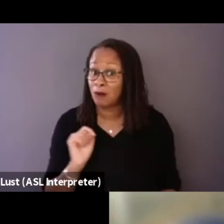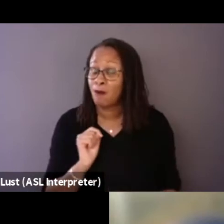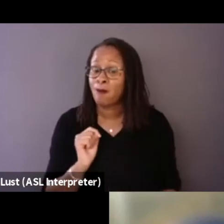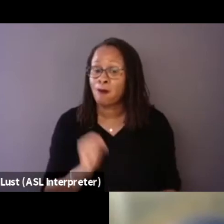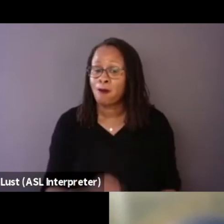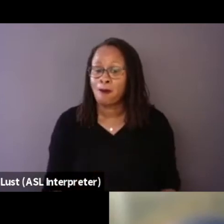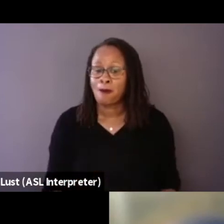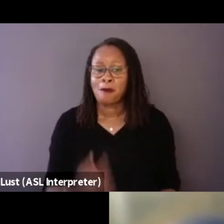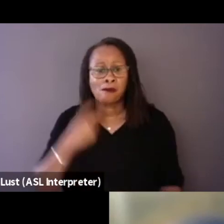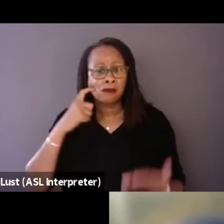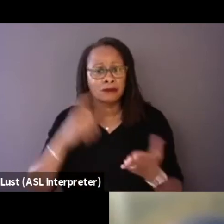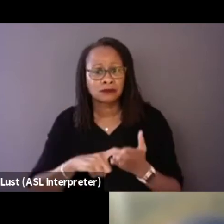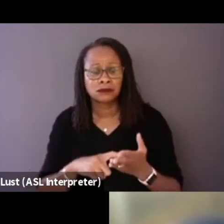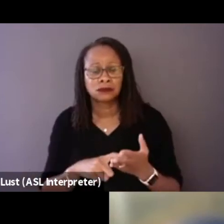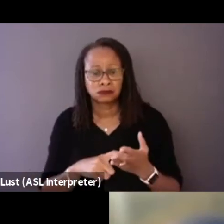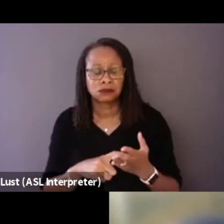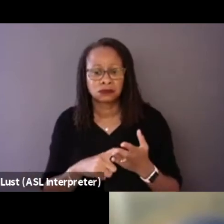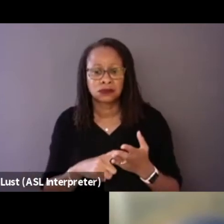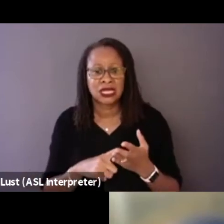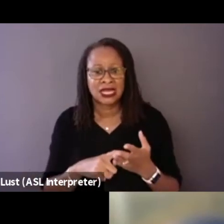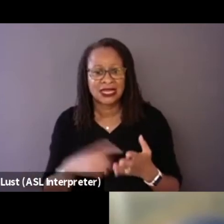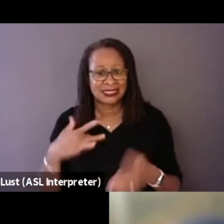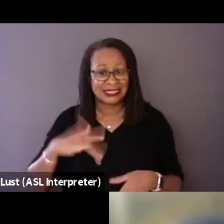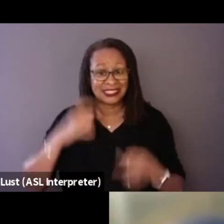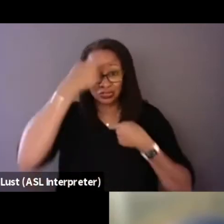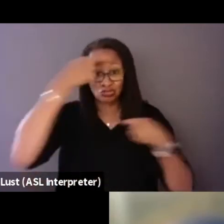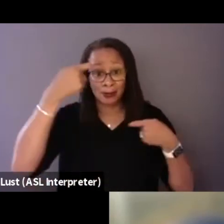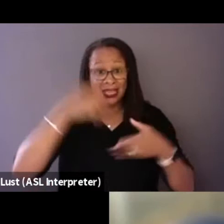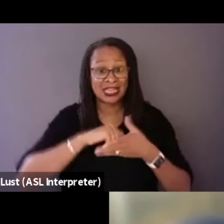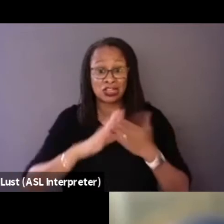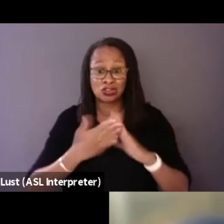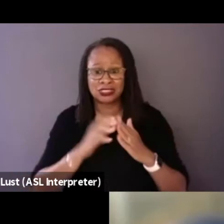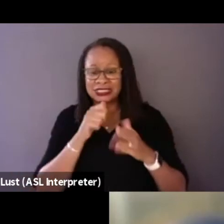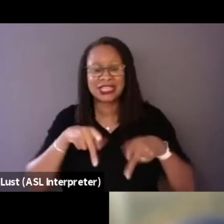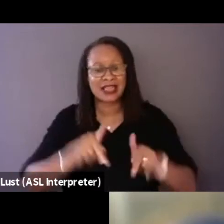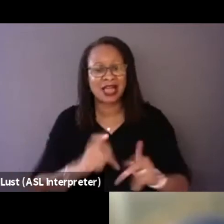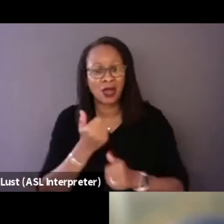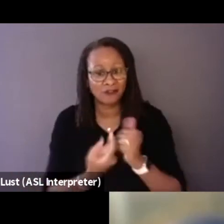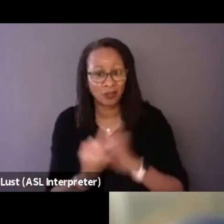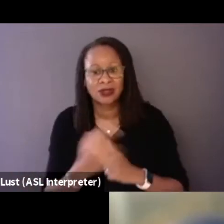I recognize however, that there is a sense of trauma in our community that does not let everyone speak up